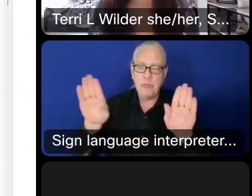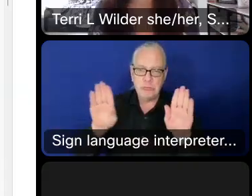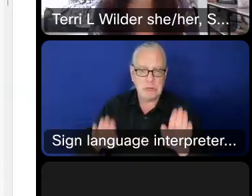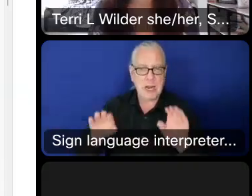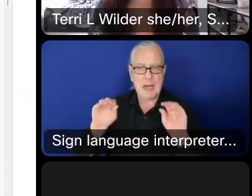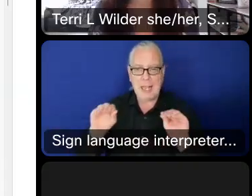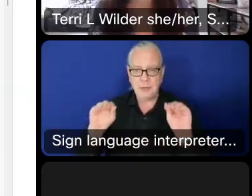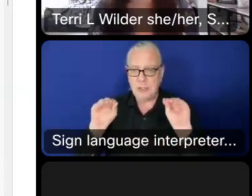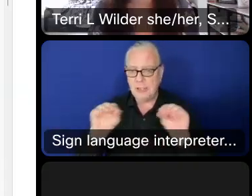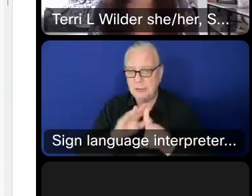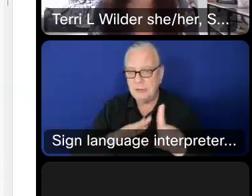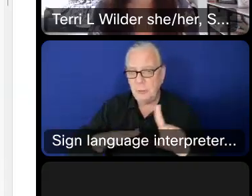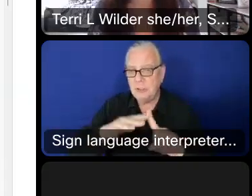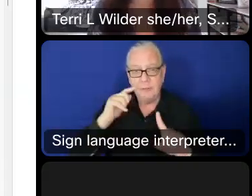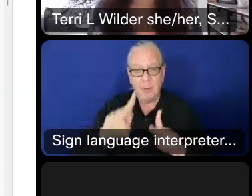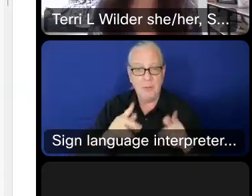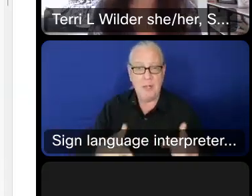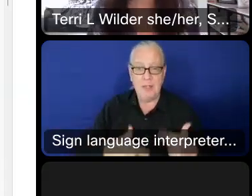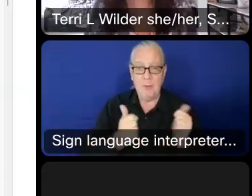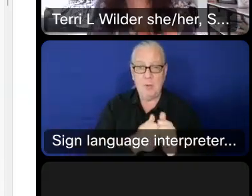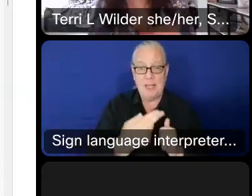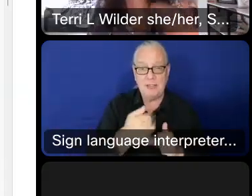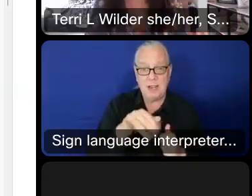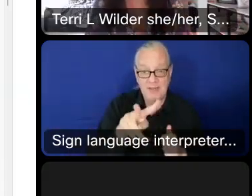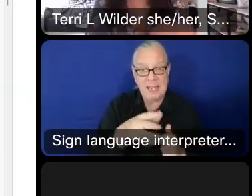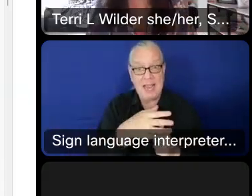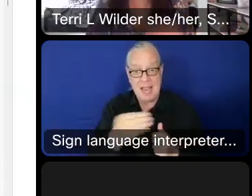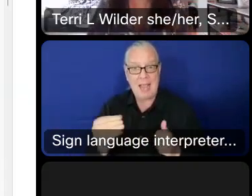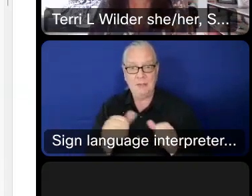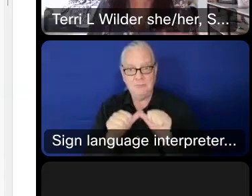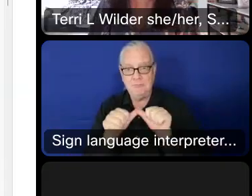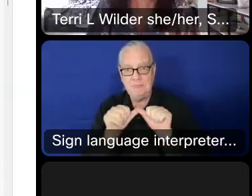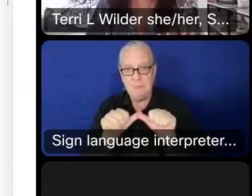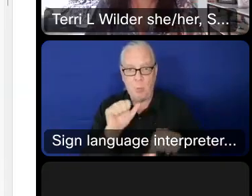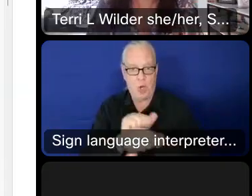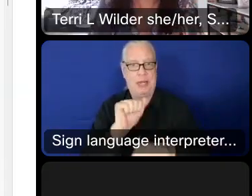HIV around working and how to find jobs and keep employment as